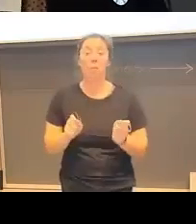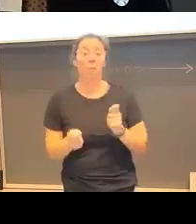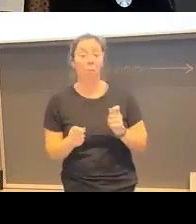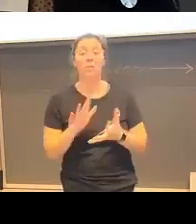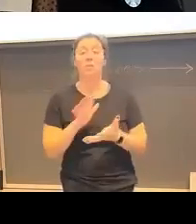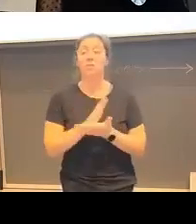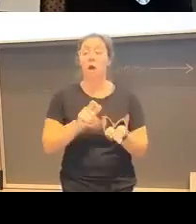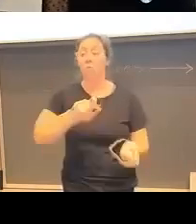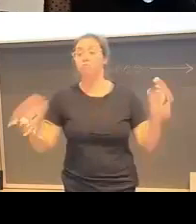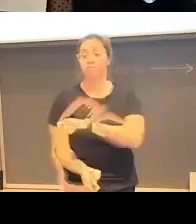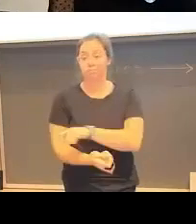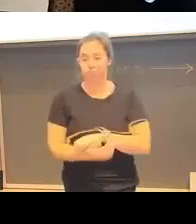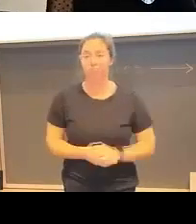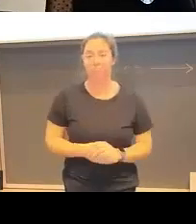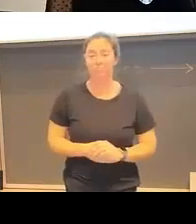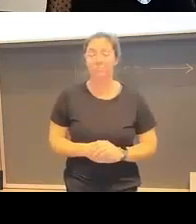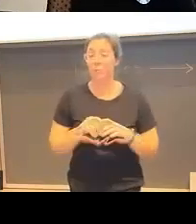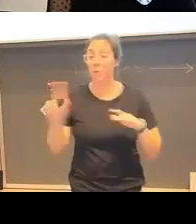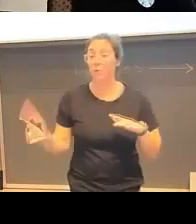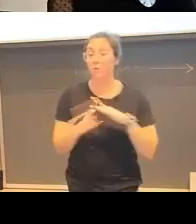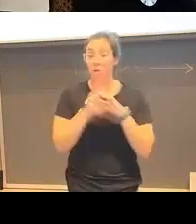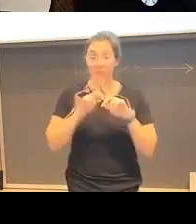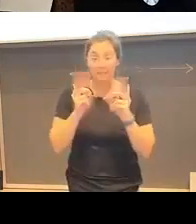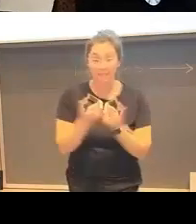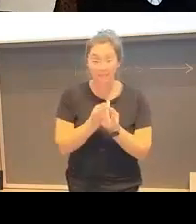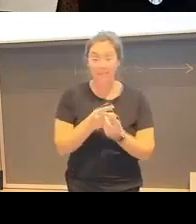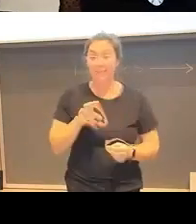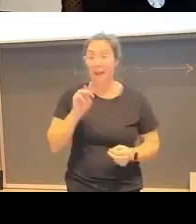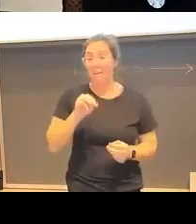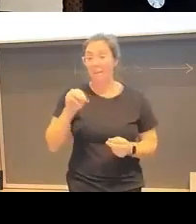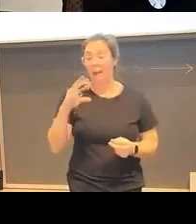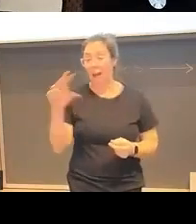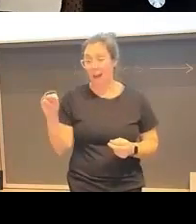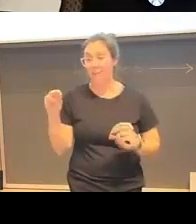explicit like showing up to a Vision morbidity and mortality conference and having someone say